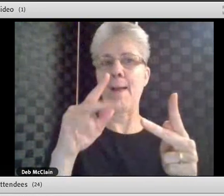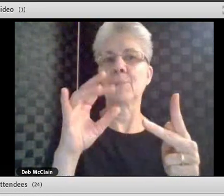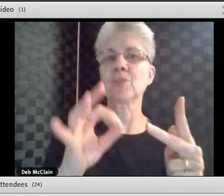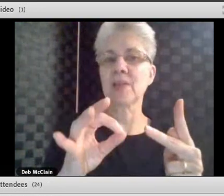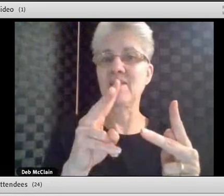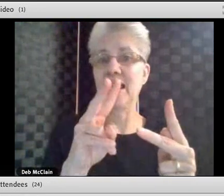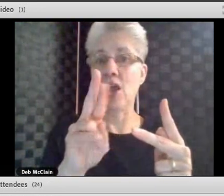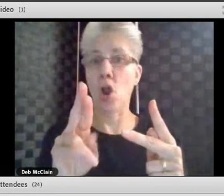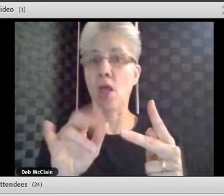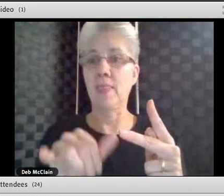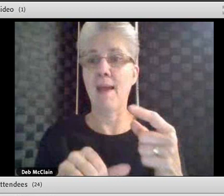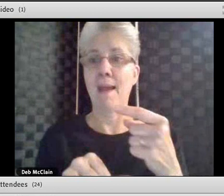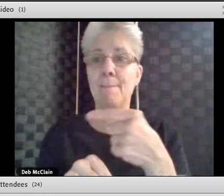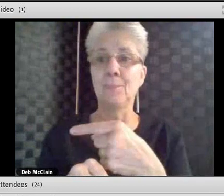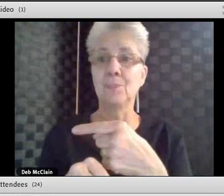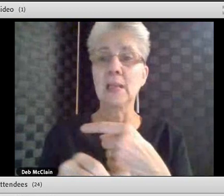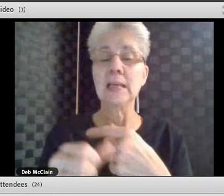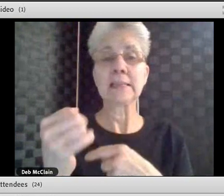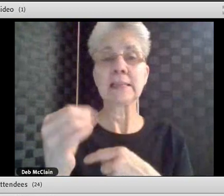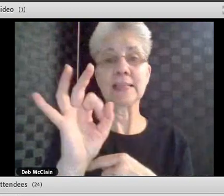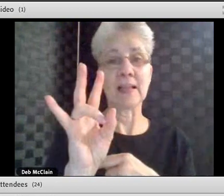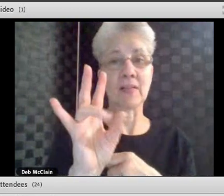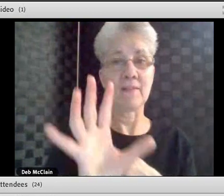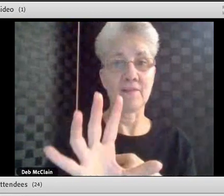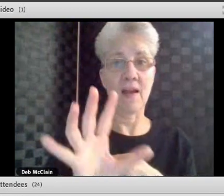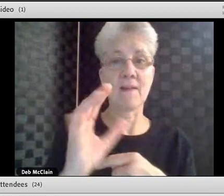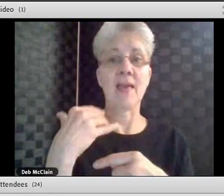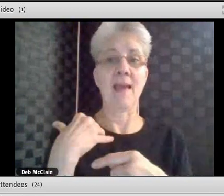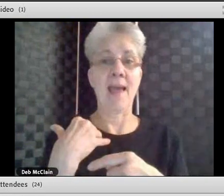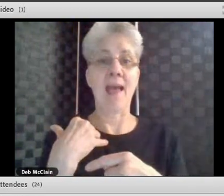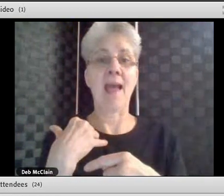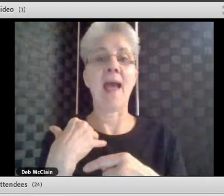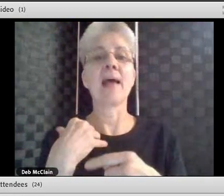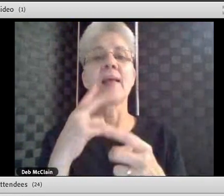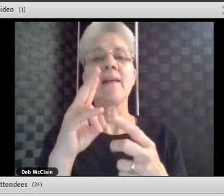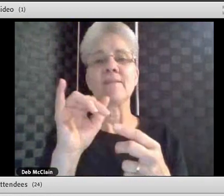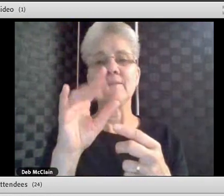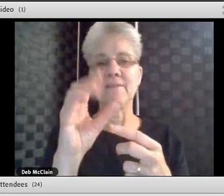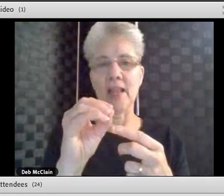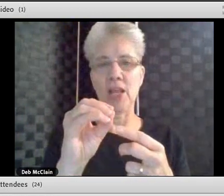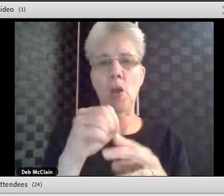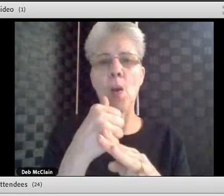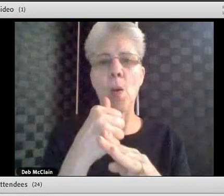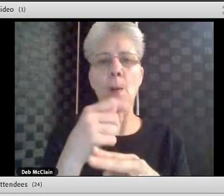In 1975, they had the Videoplace by Myron Krueger